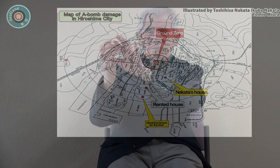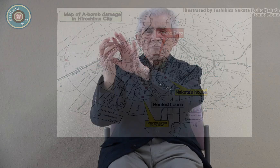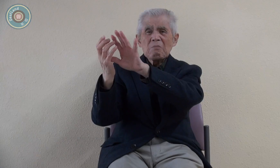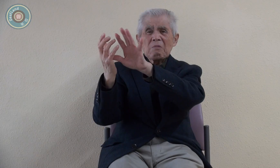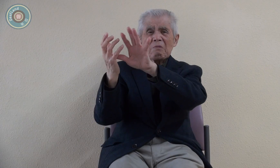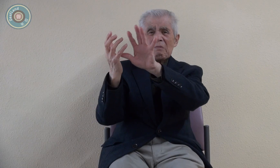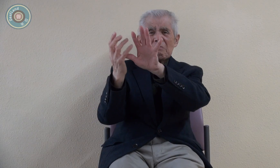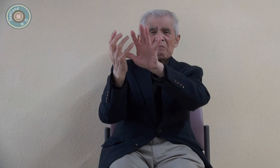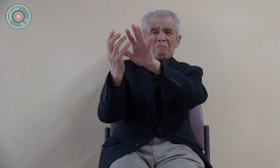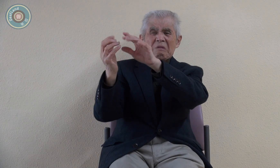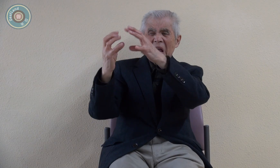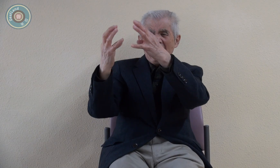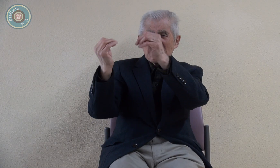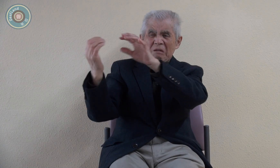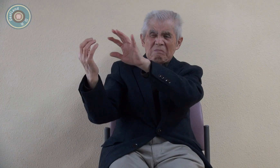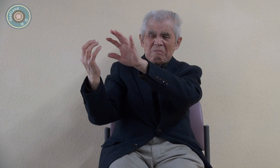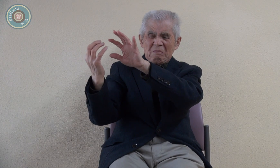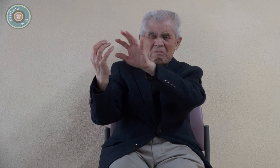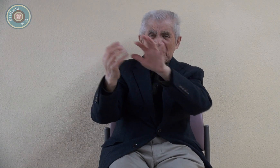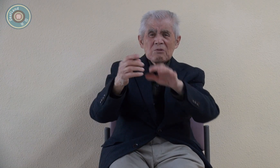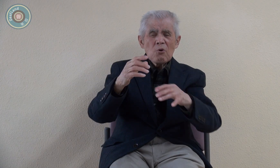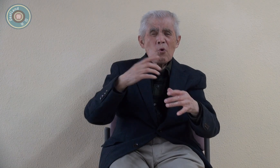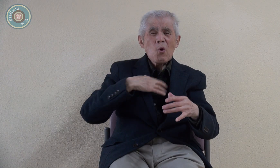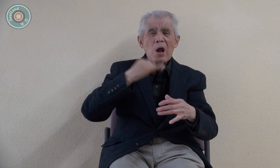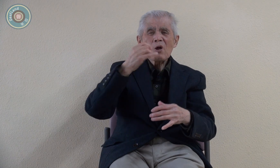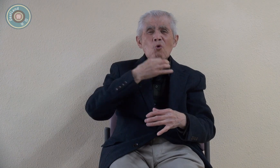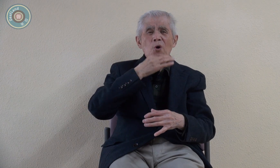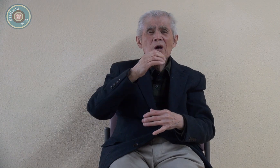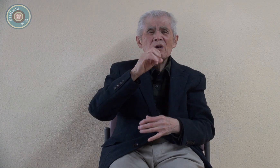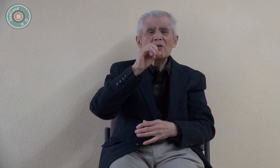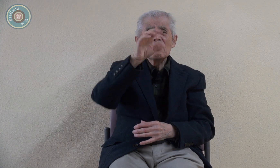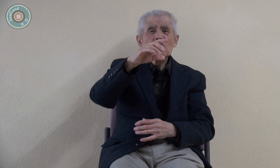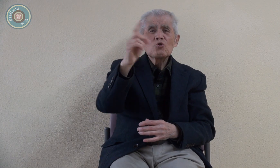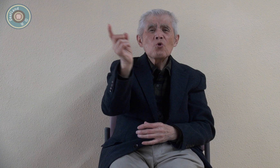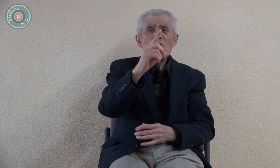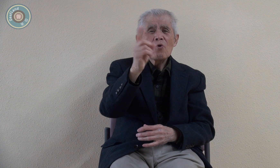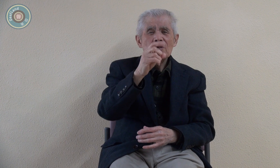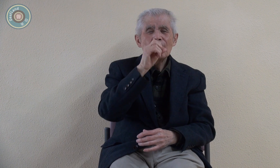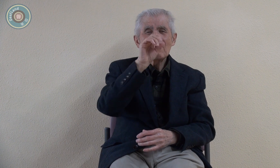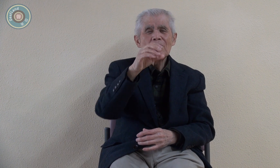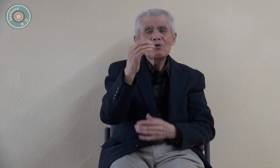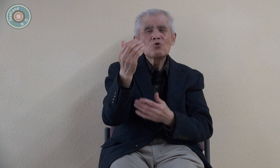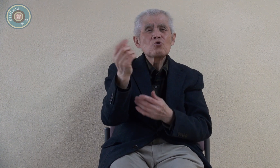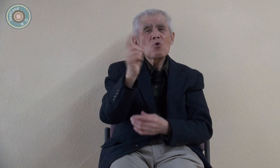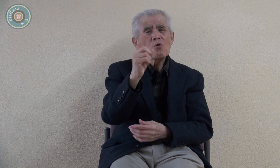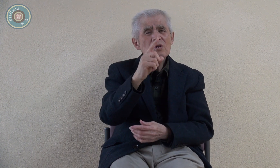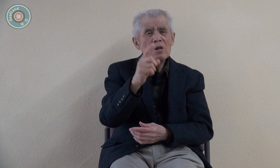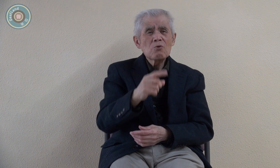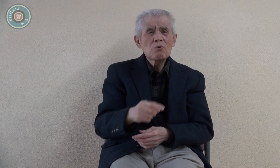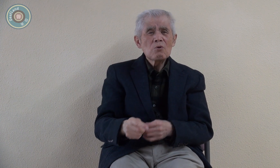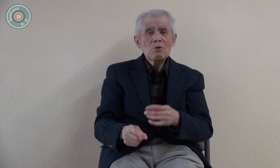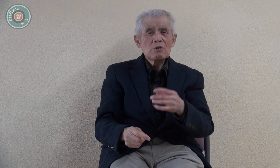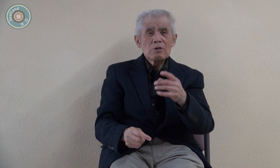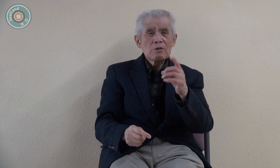Out of nowhere A lot of people came walking around My mother asked them, “What’s wrong?”